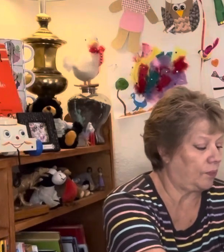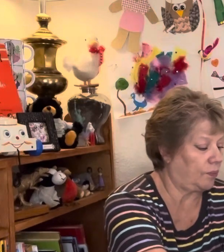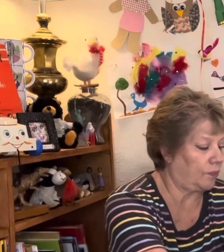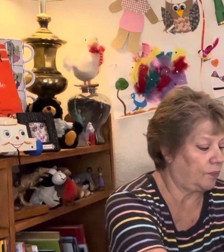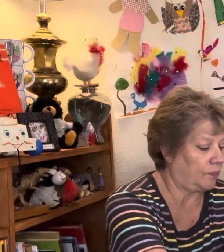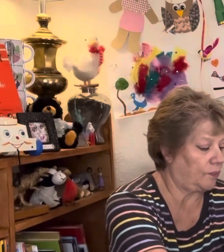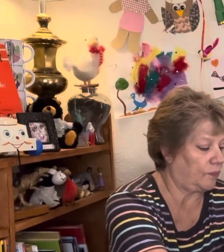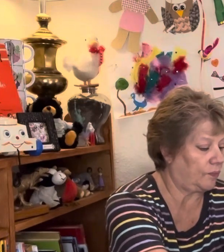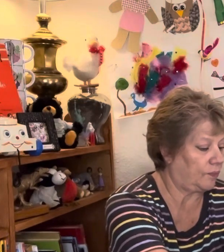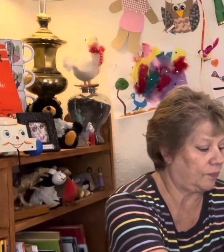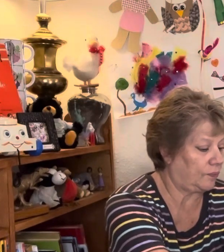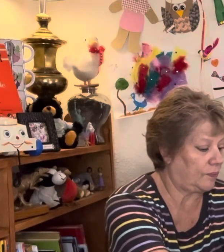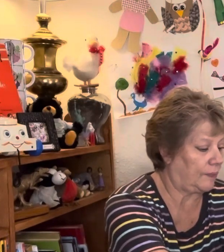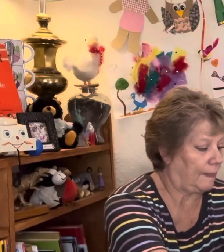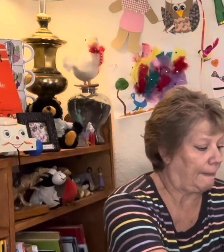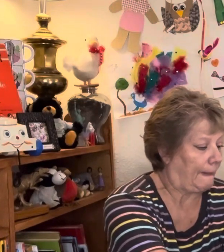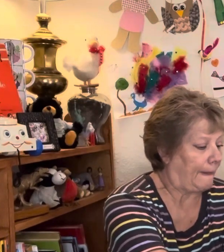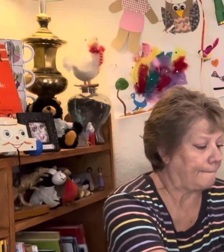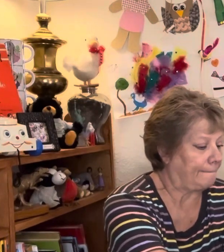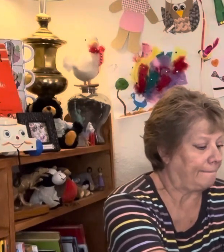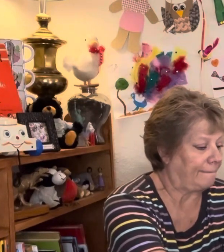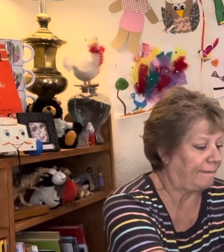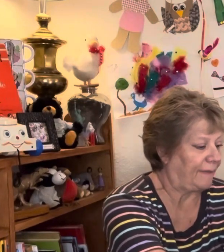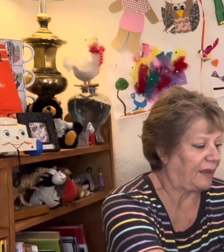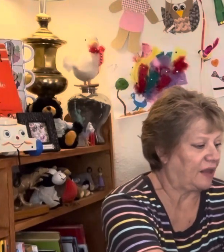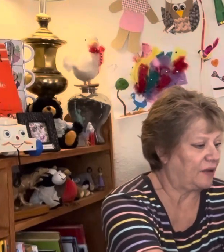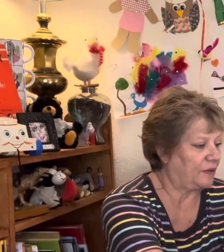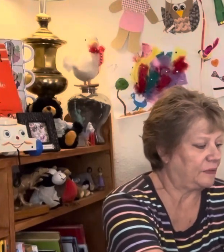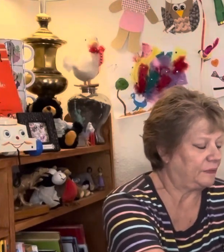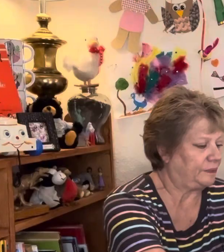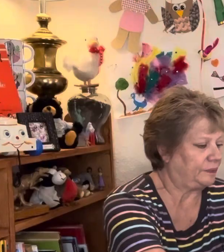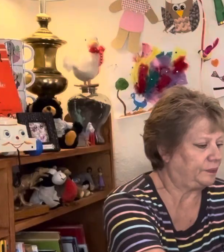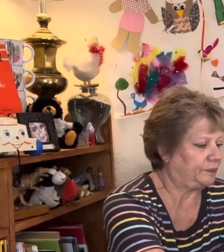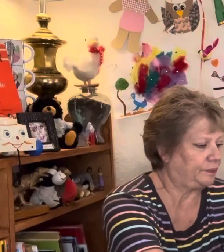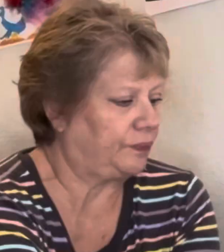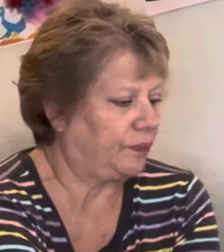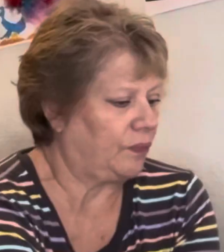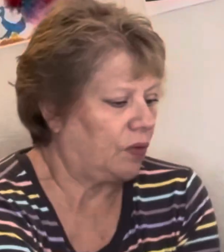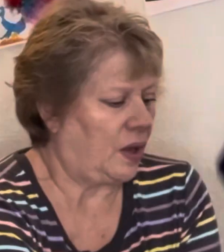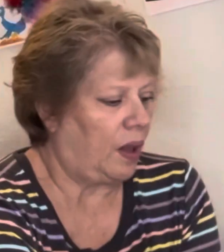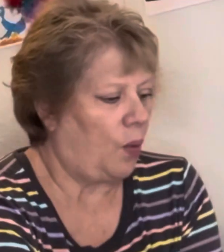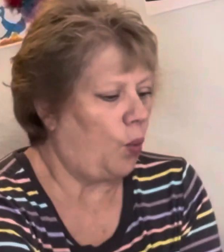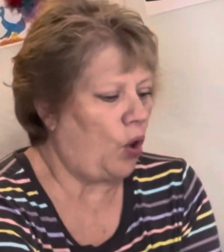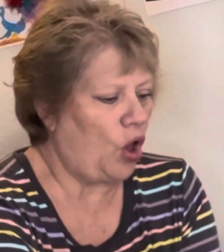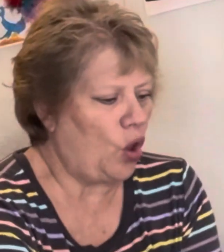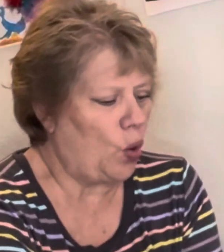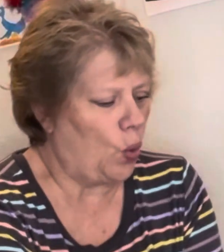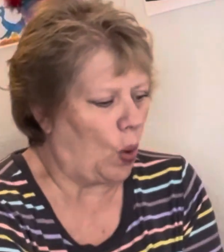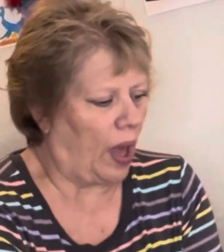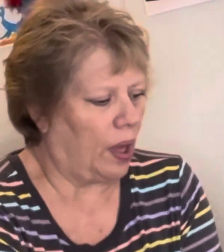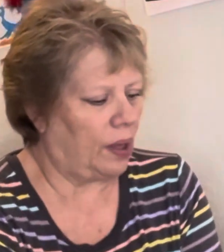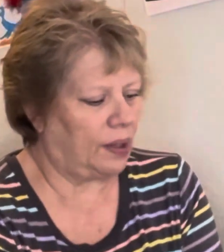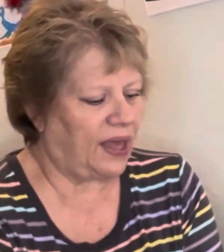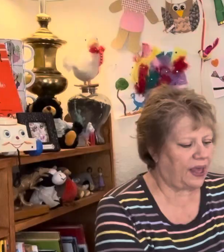Okay, that's in. The bottom is in, and one side, and two! BOTH: Wooo! BUSTER: Okay.